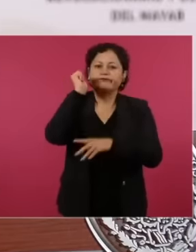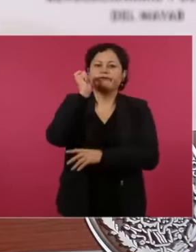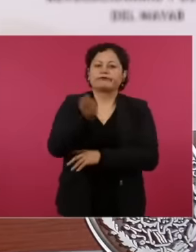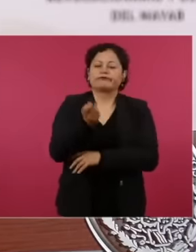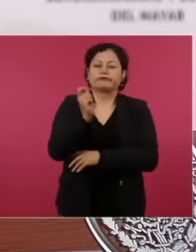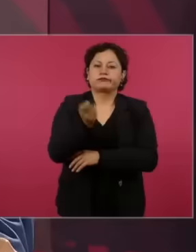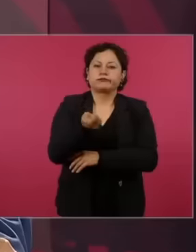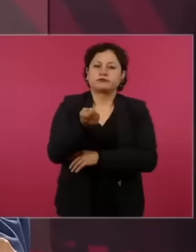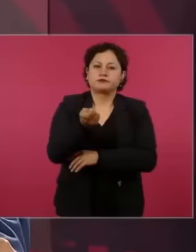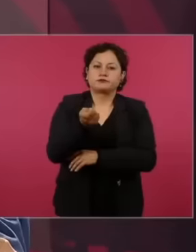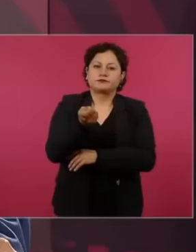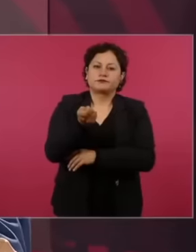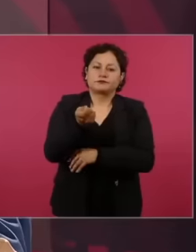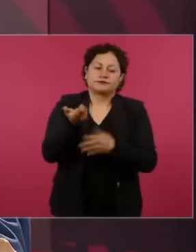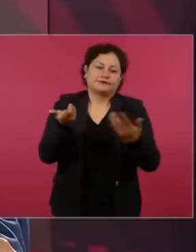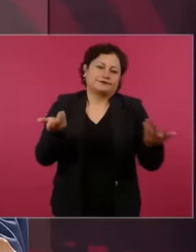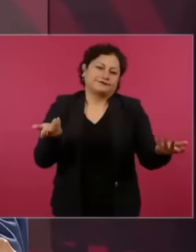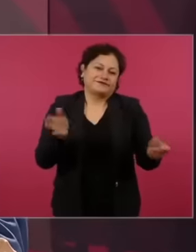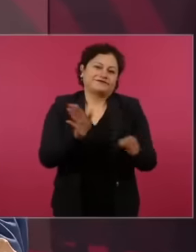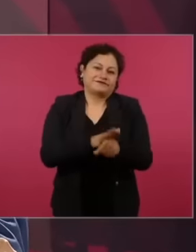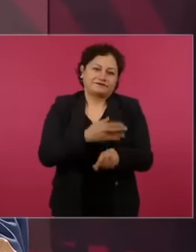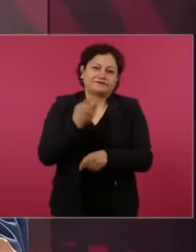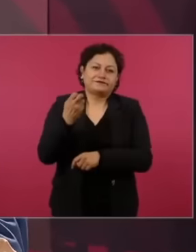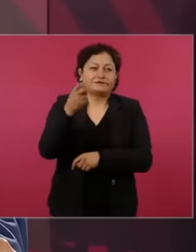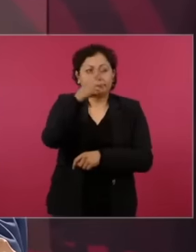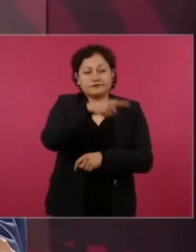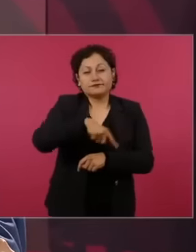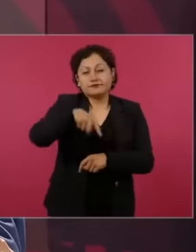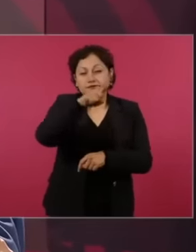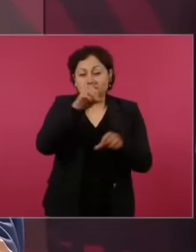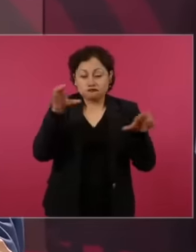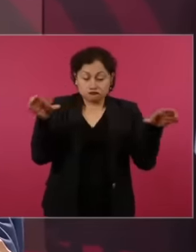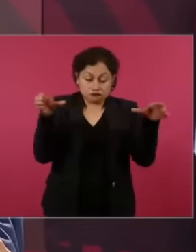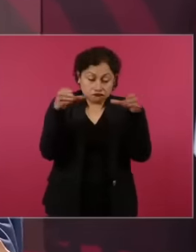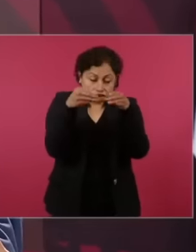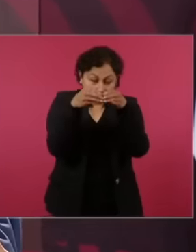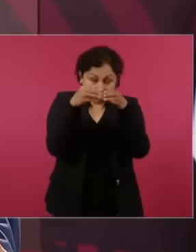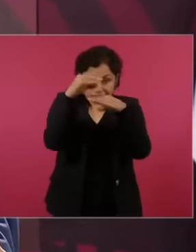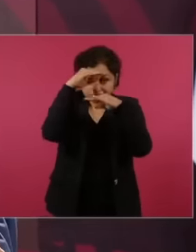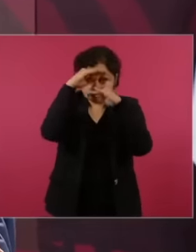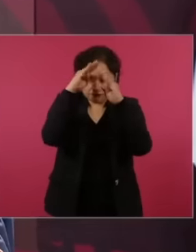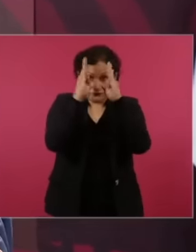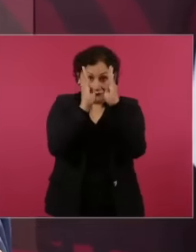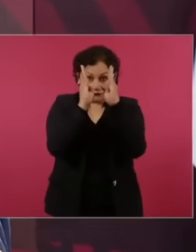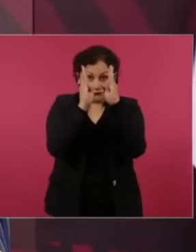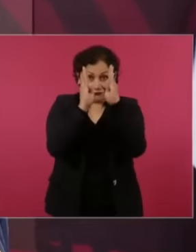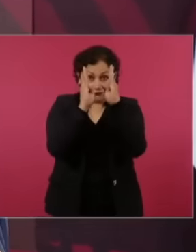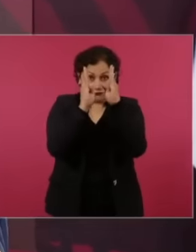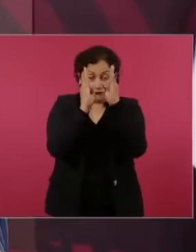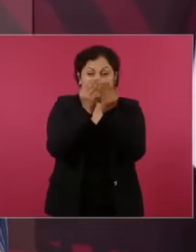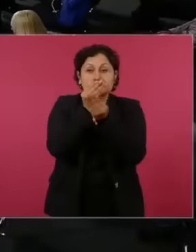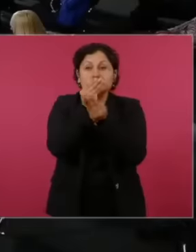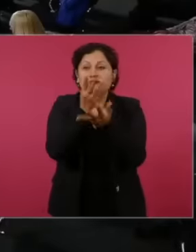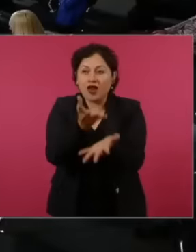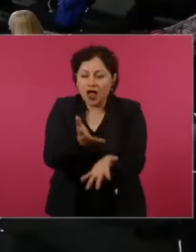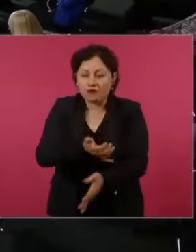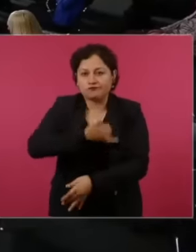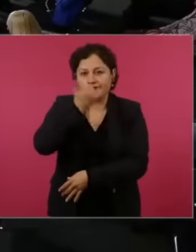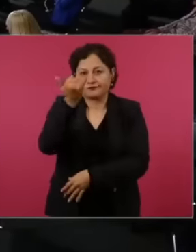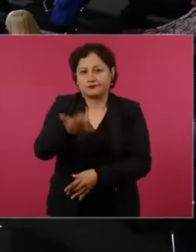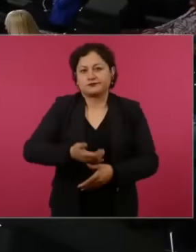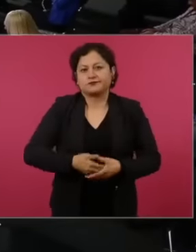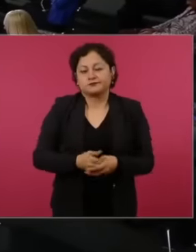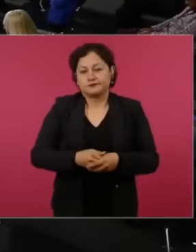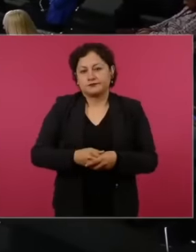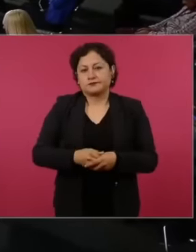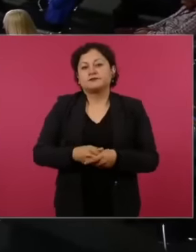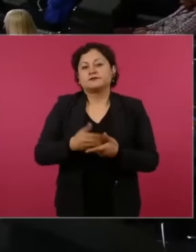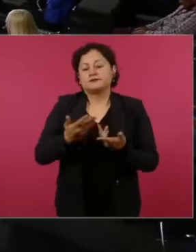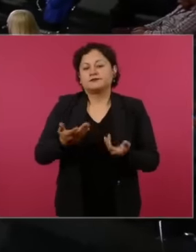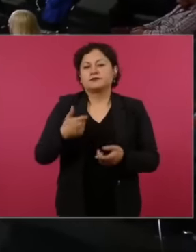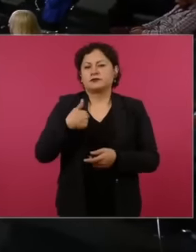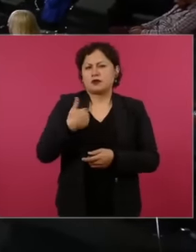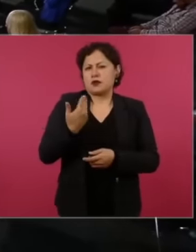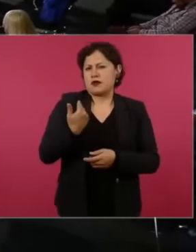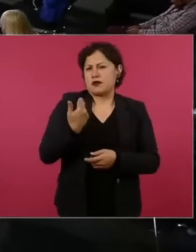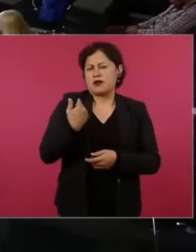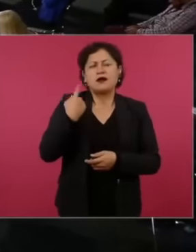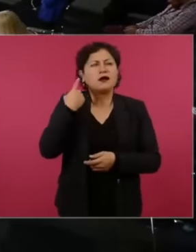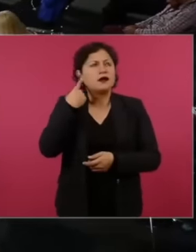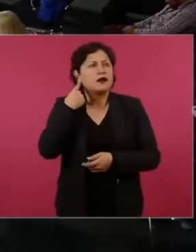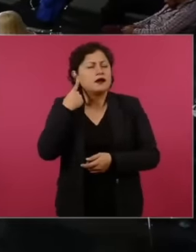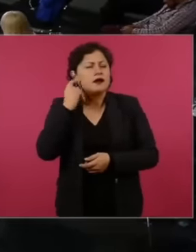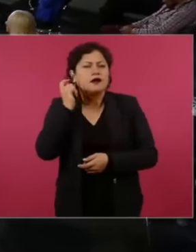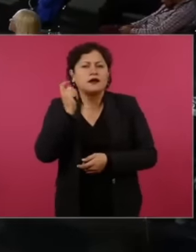and that's why they make mistakes. A few days ago I heard that the results that we had